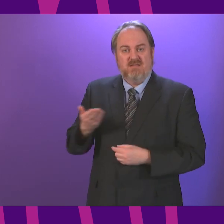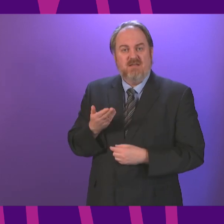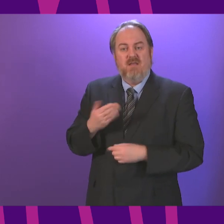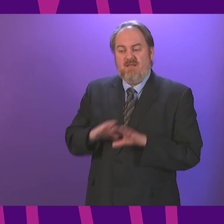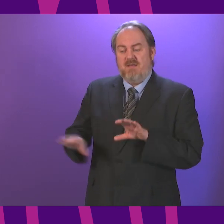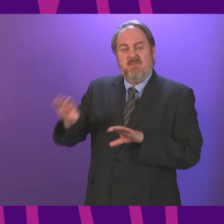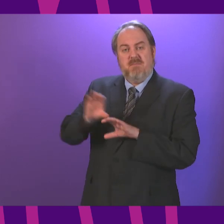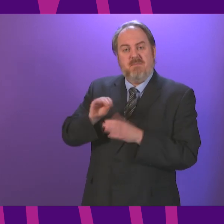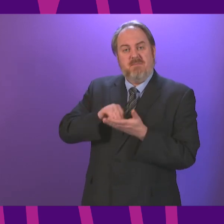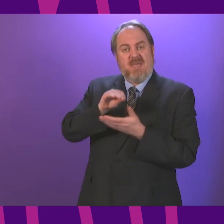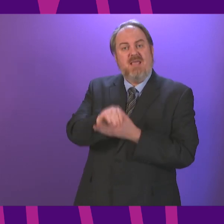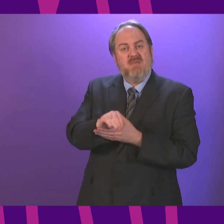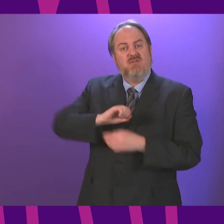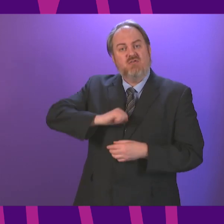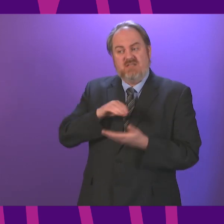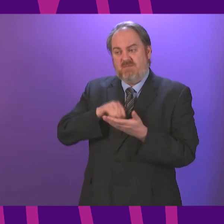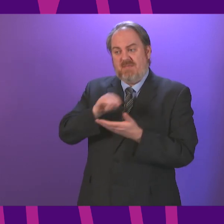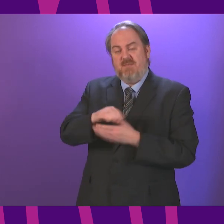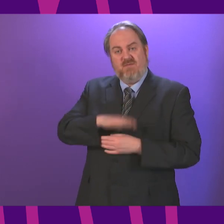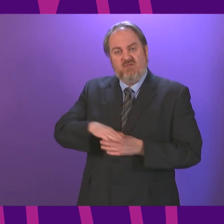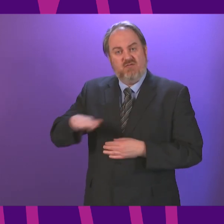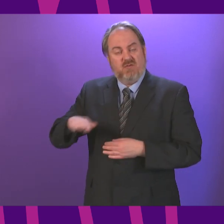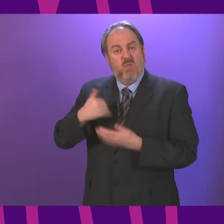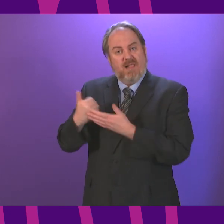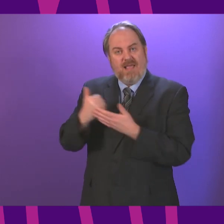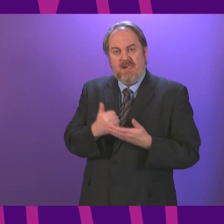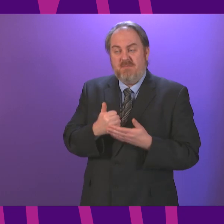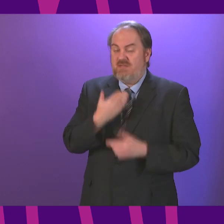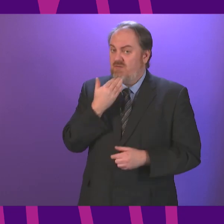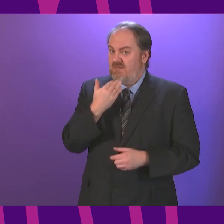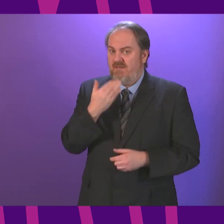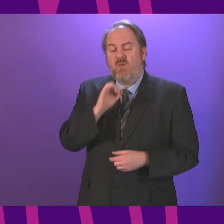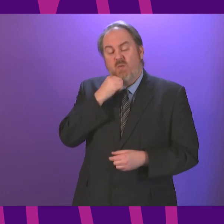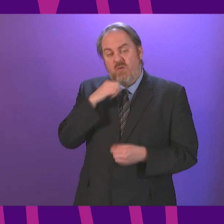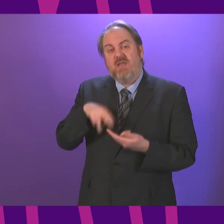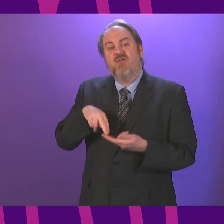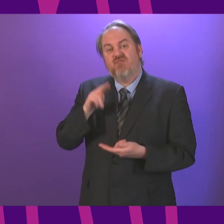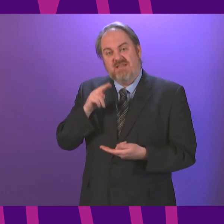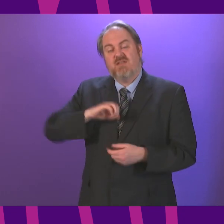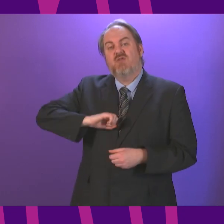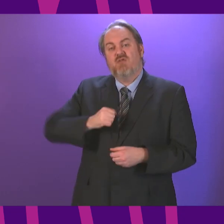Will the First Minister join the Greens and commit to increasing the Scottish child payment at the earliest opportunity?